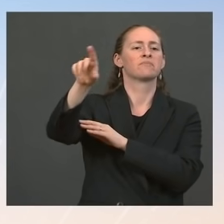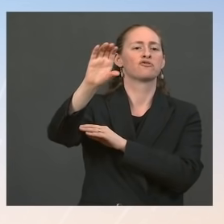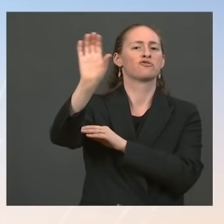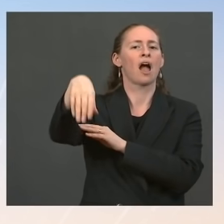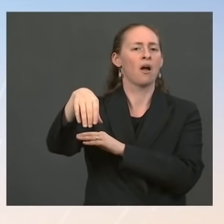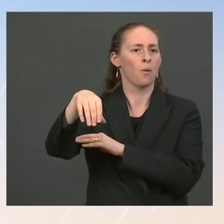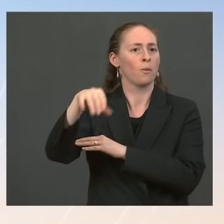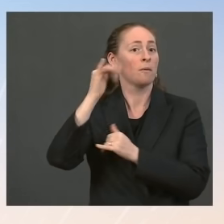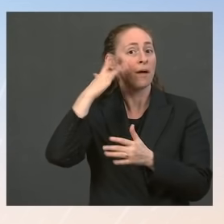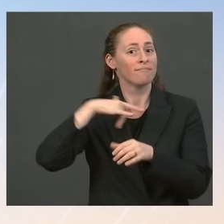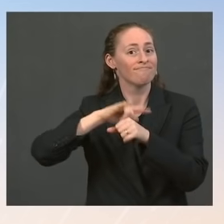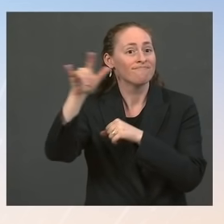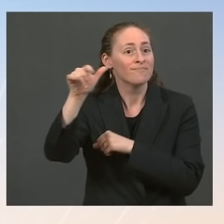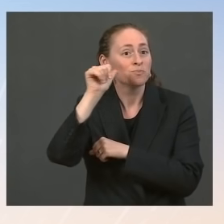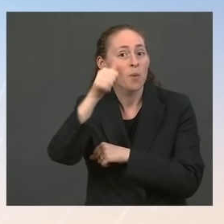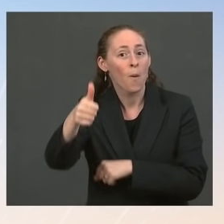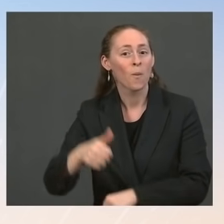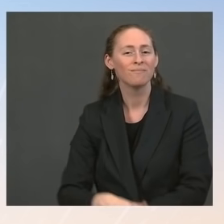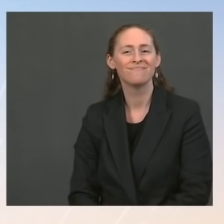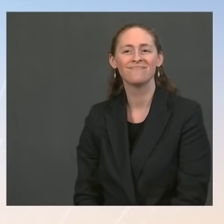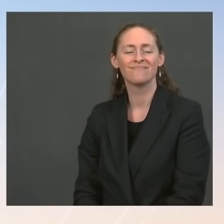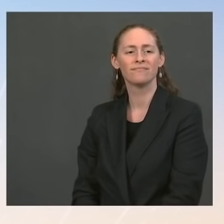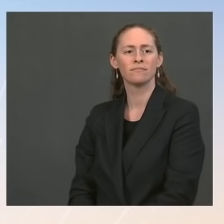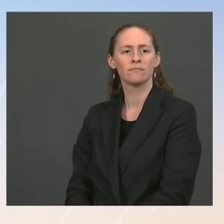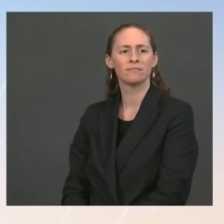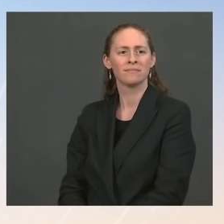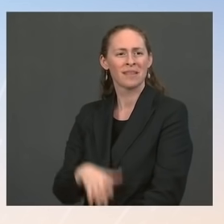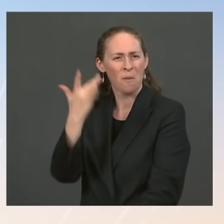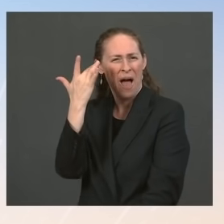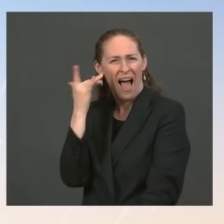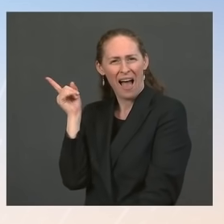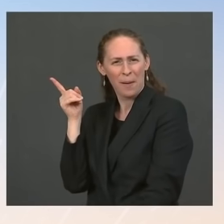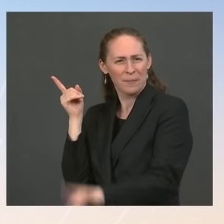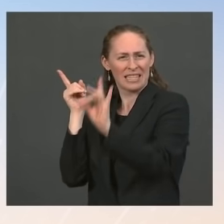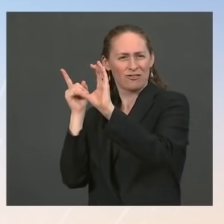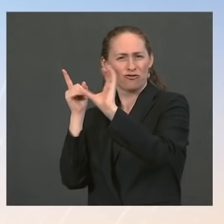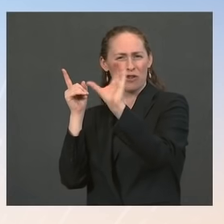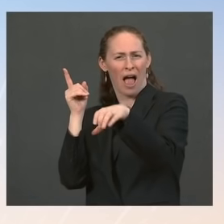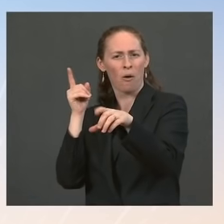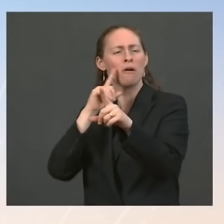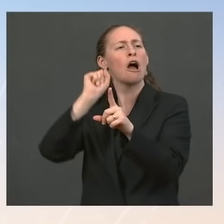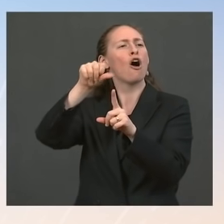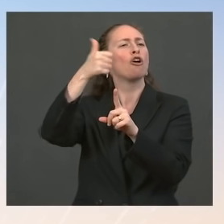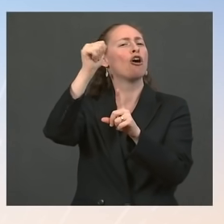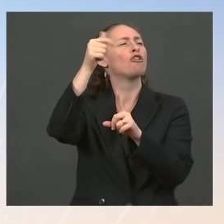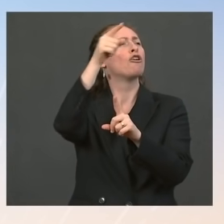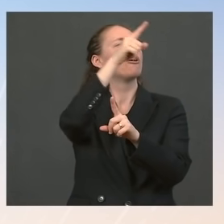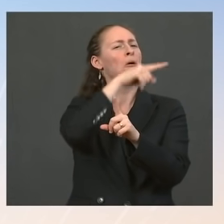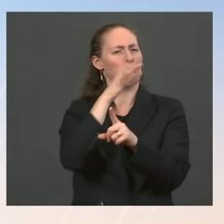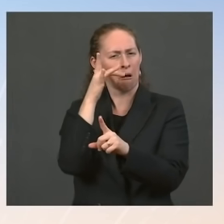The Press: But that doesn't tell me why he picked Chicago. There are other places that could maybe do that. And then what about this -- whatever he's going to do